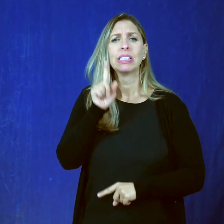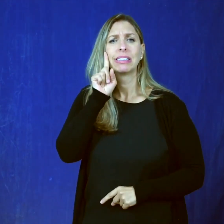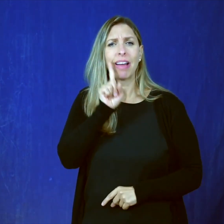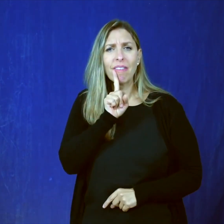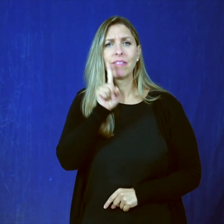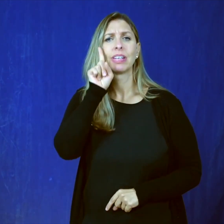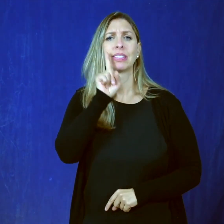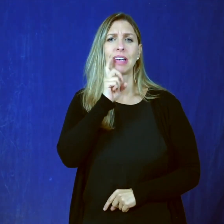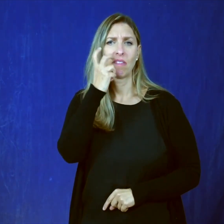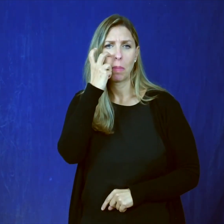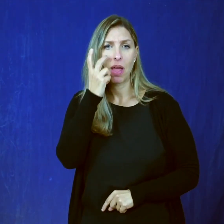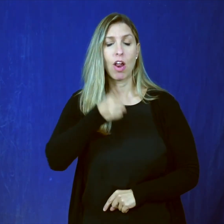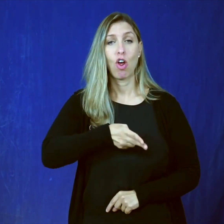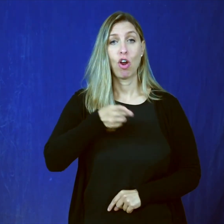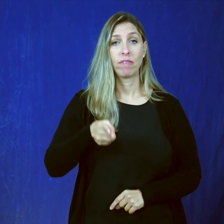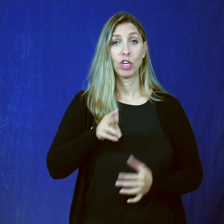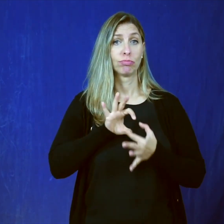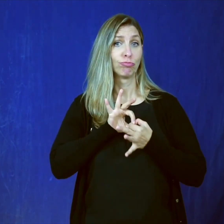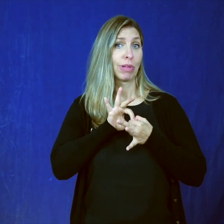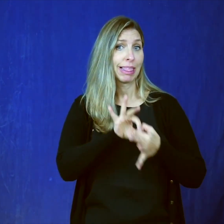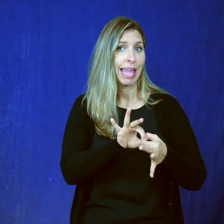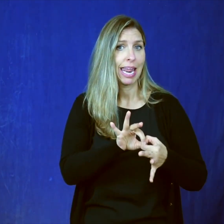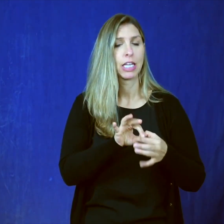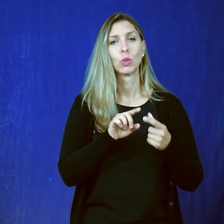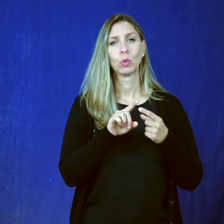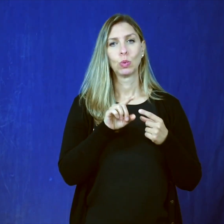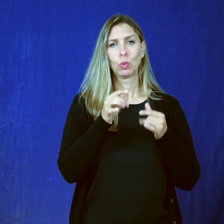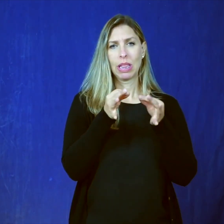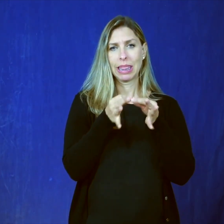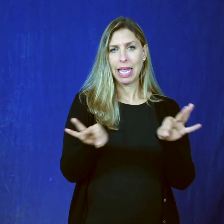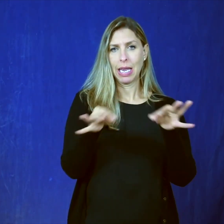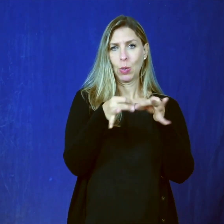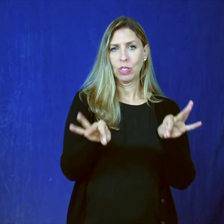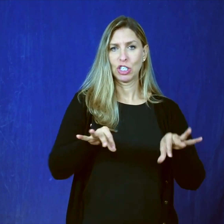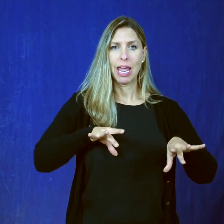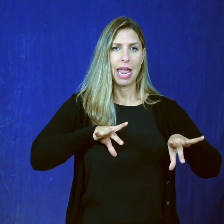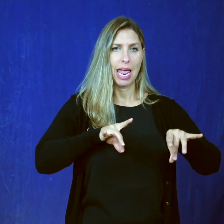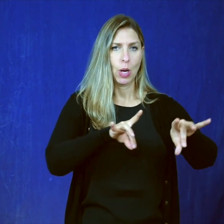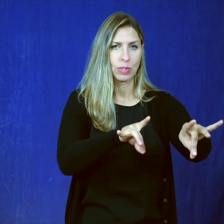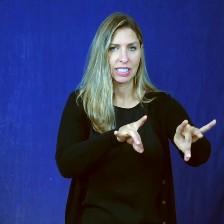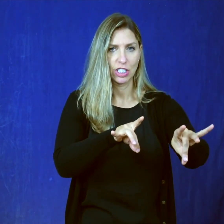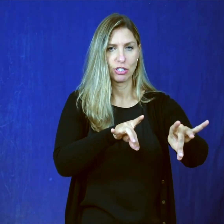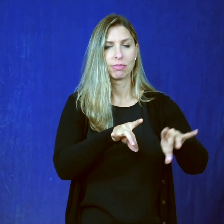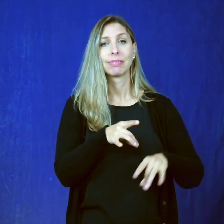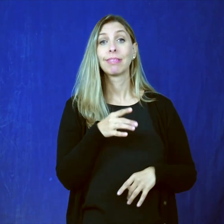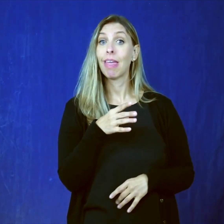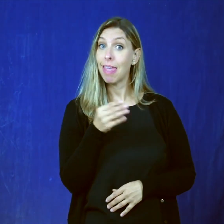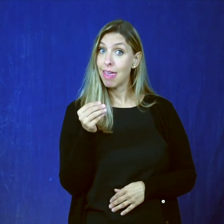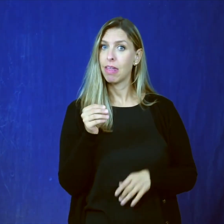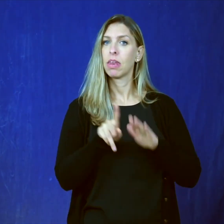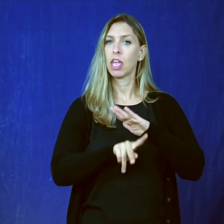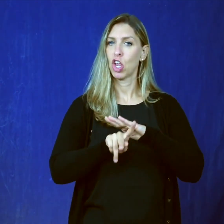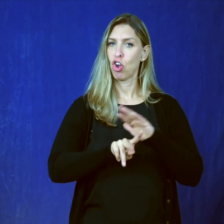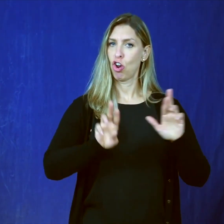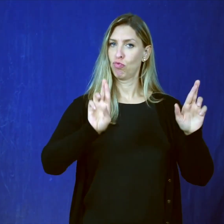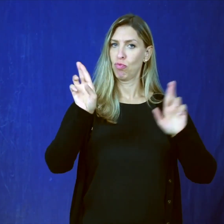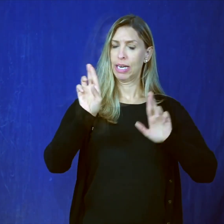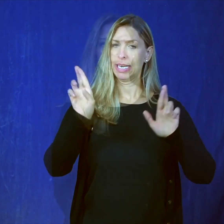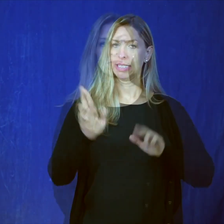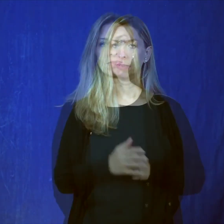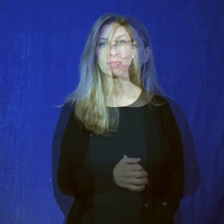are Deaf, DeafBlind and hard of hearing.